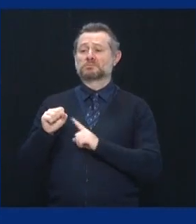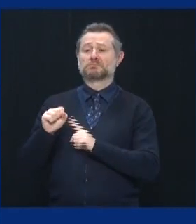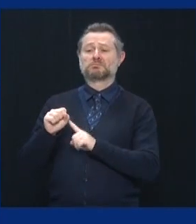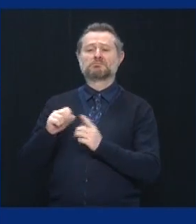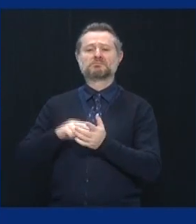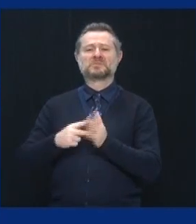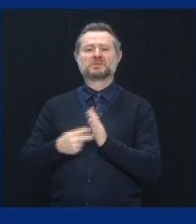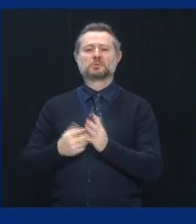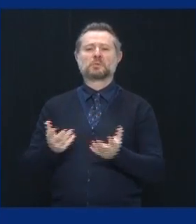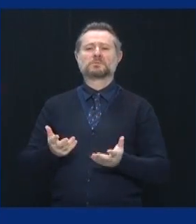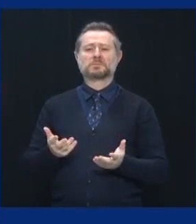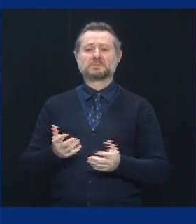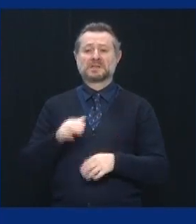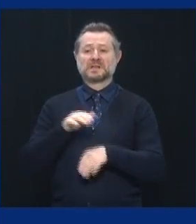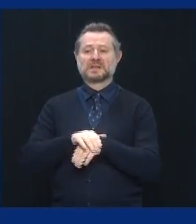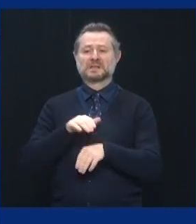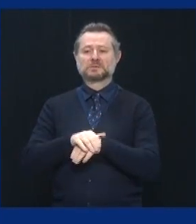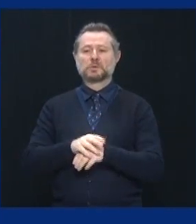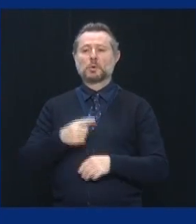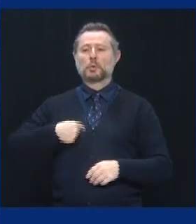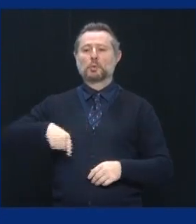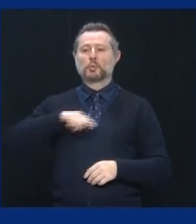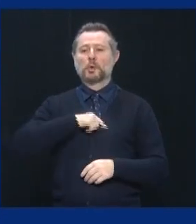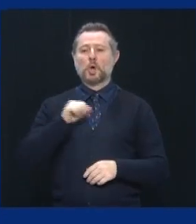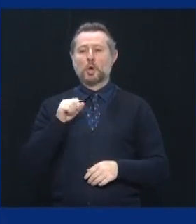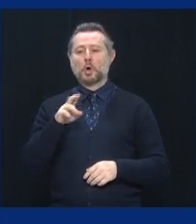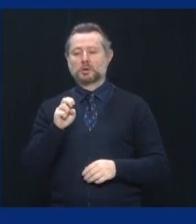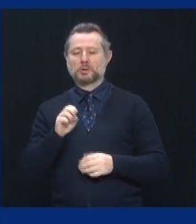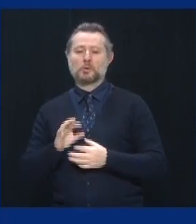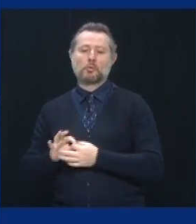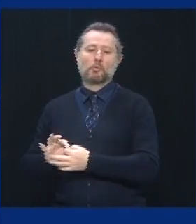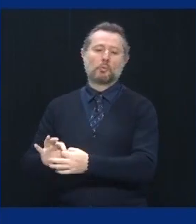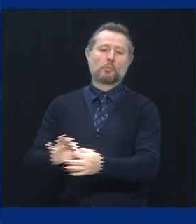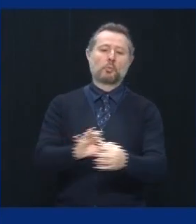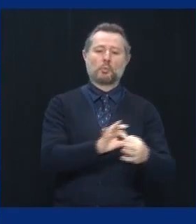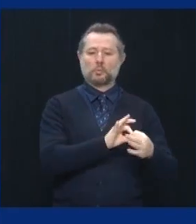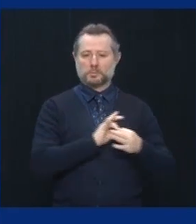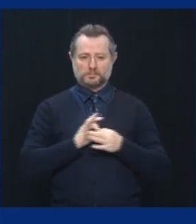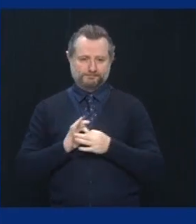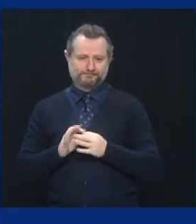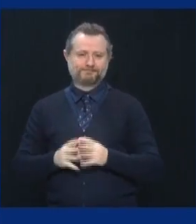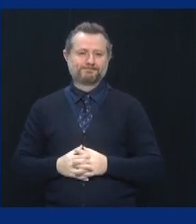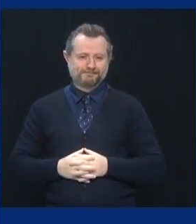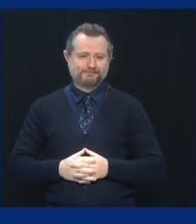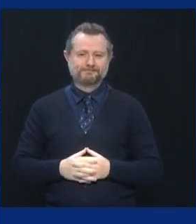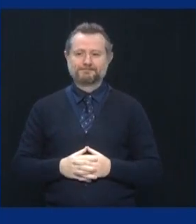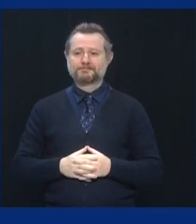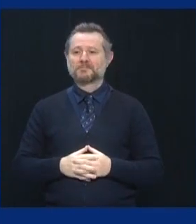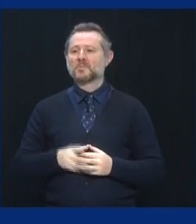ONE OF US. THAT'S WHAT SOMOS MEANS, IT MEANS "WE ARE."